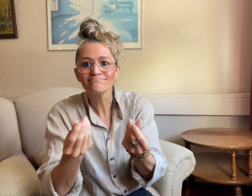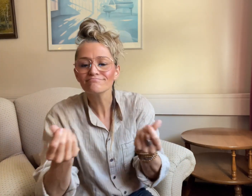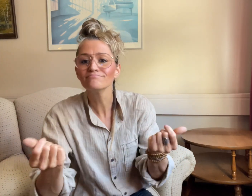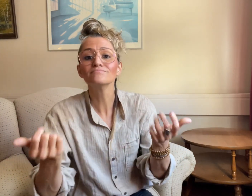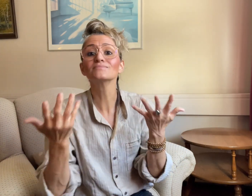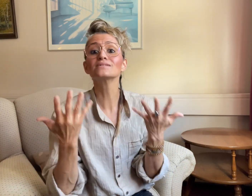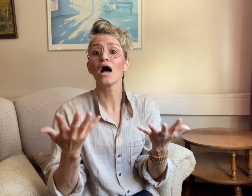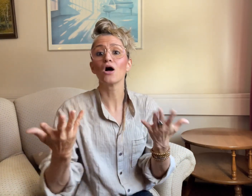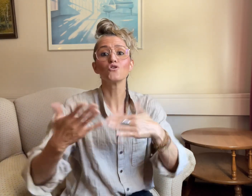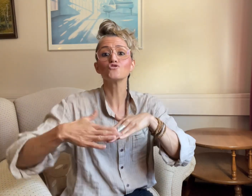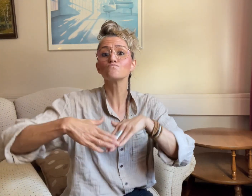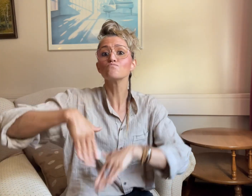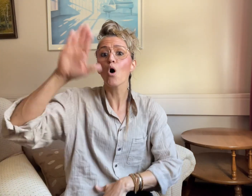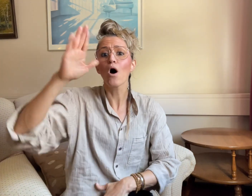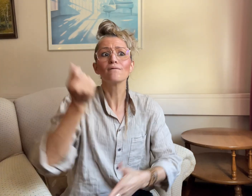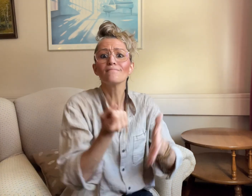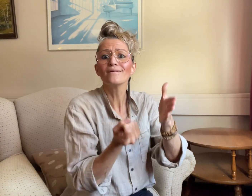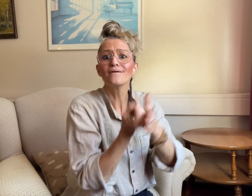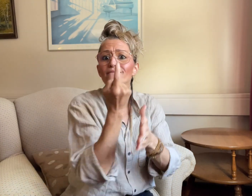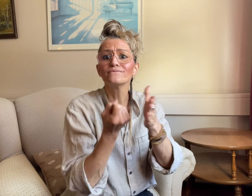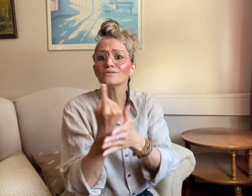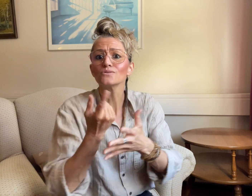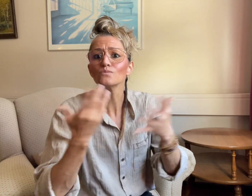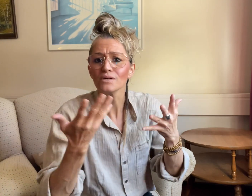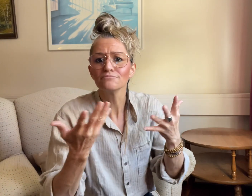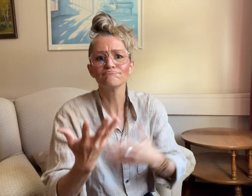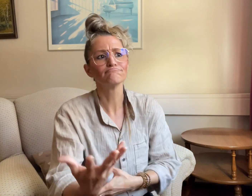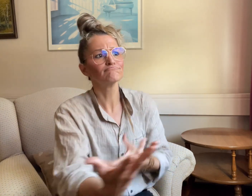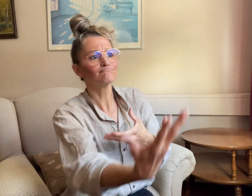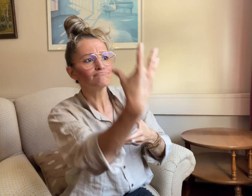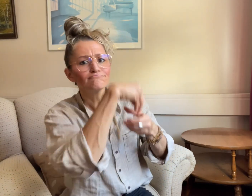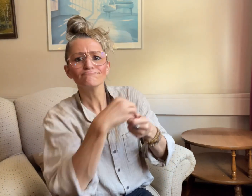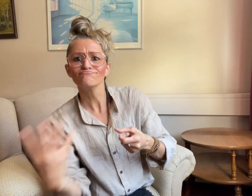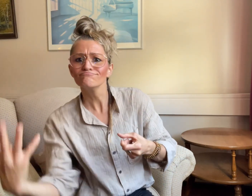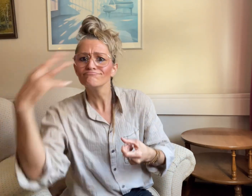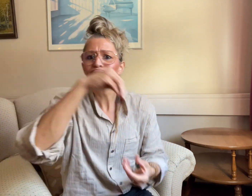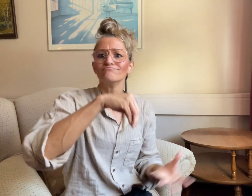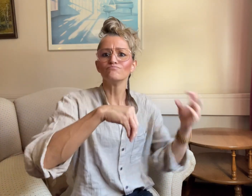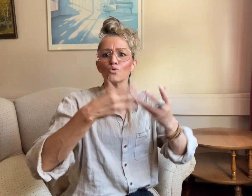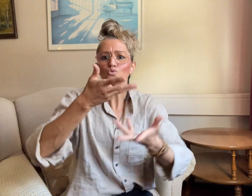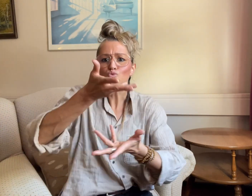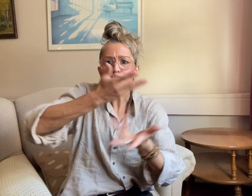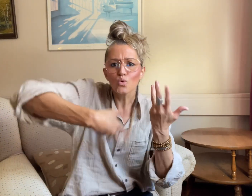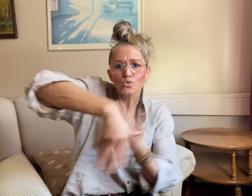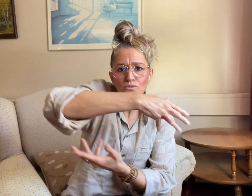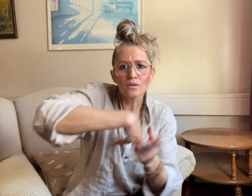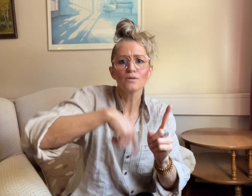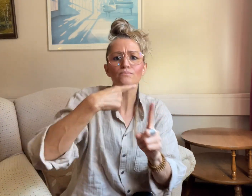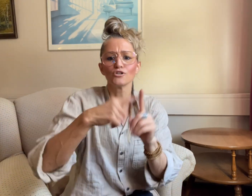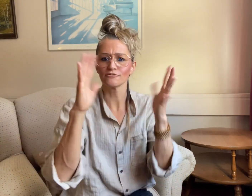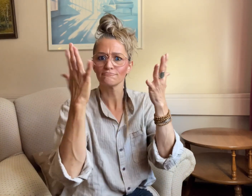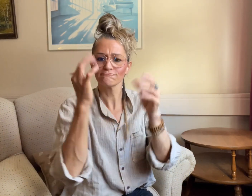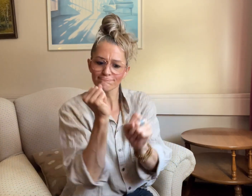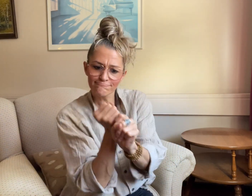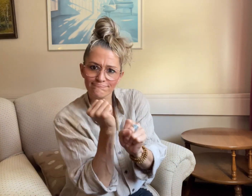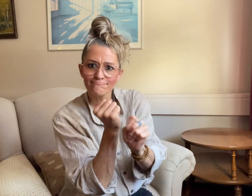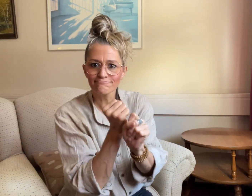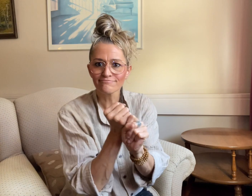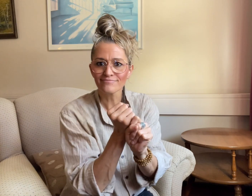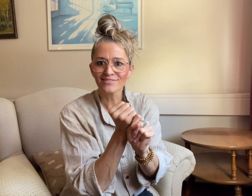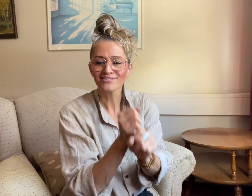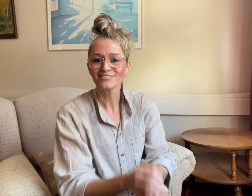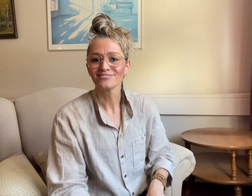are now more inclusive social and craft events.